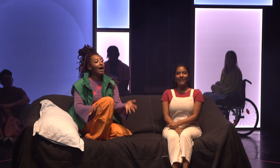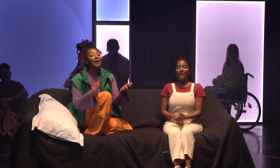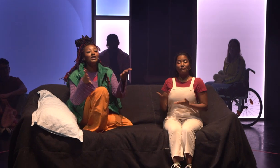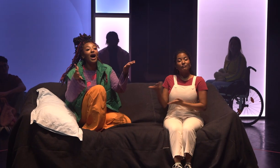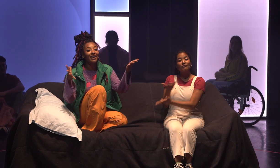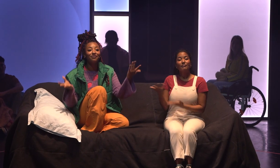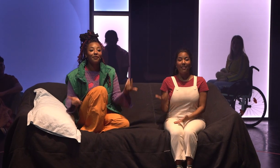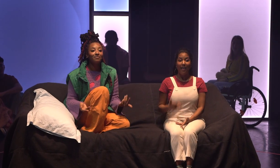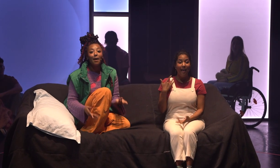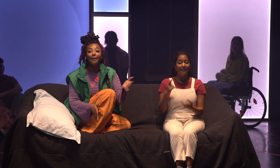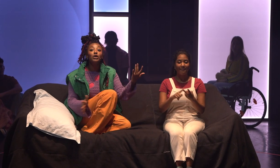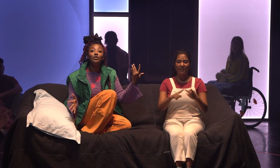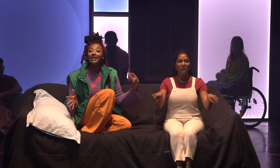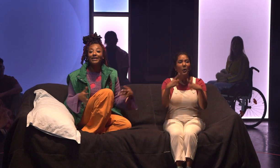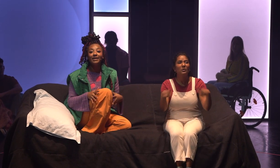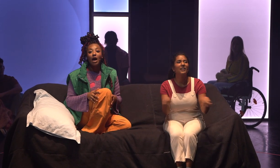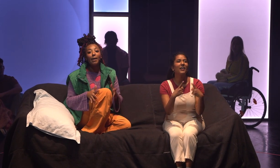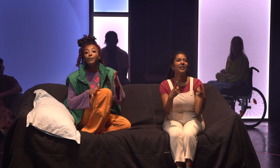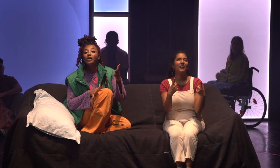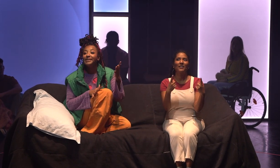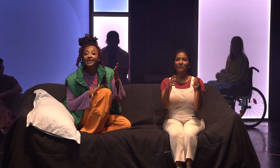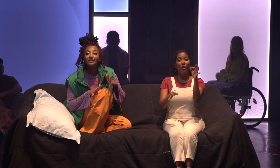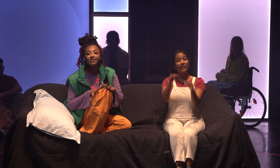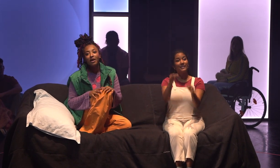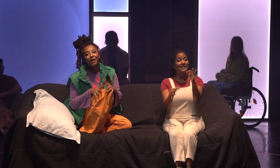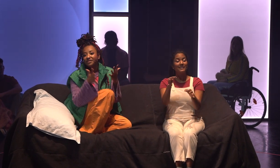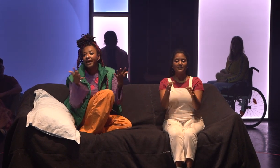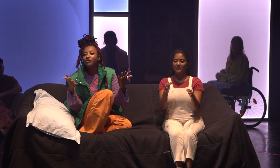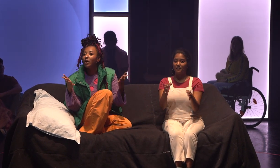We chat about life, about music, about politics, about the state of the